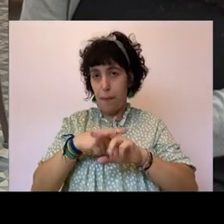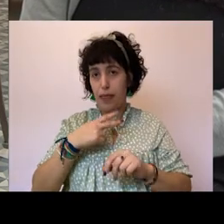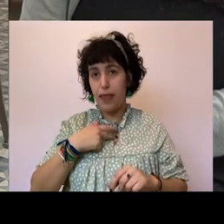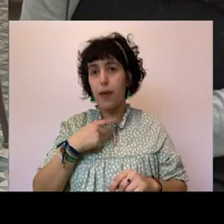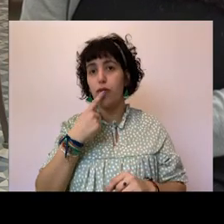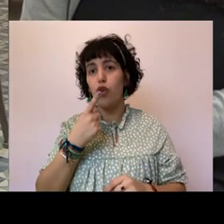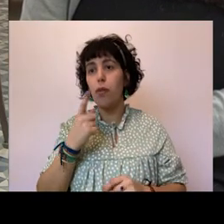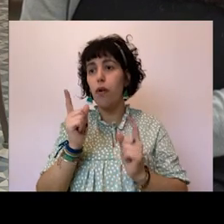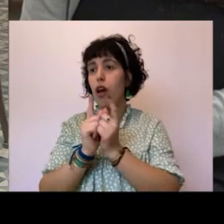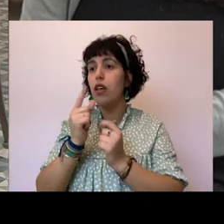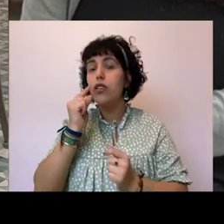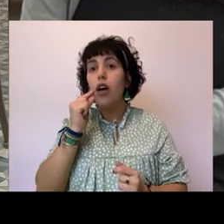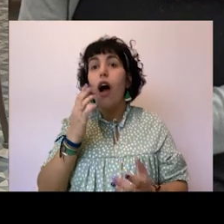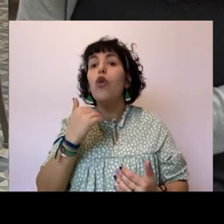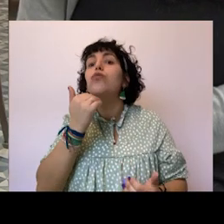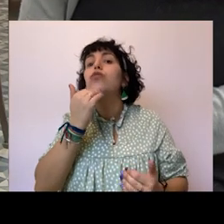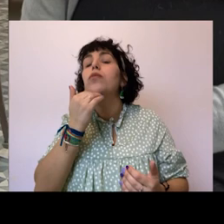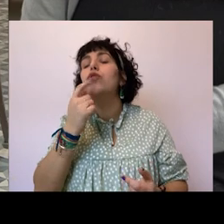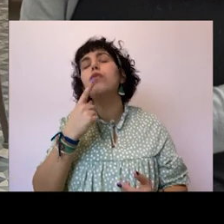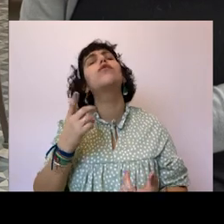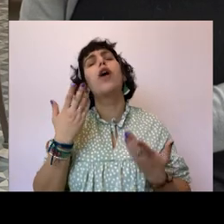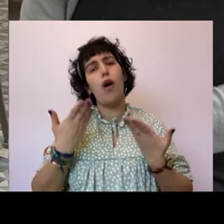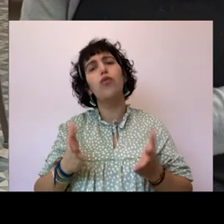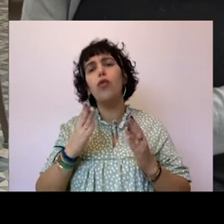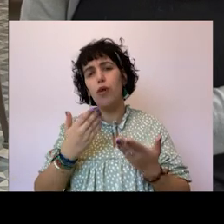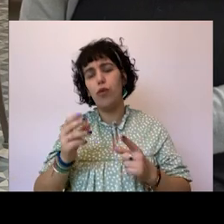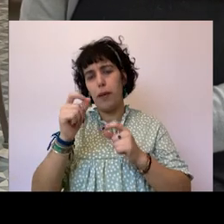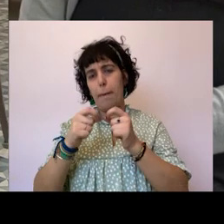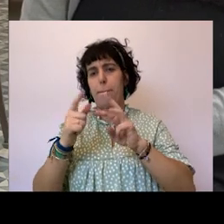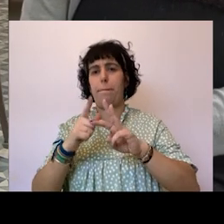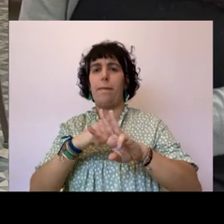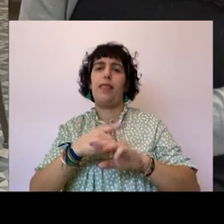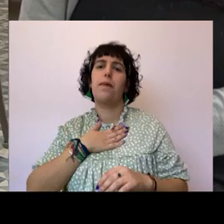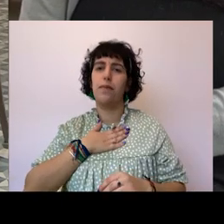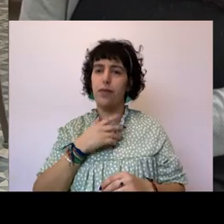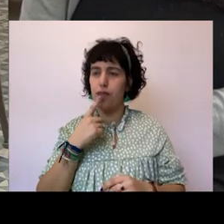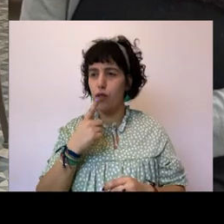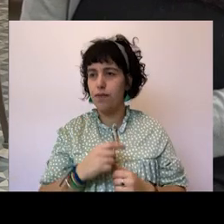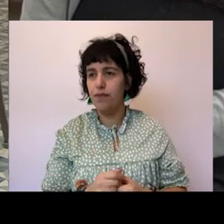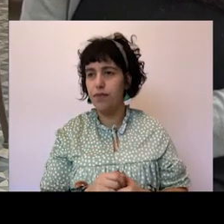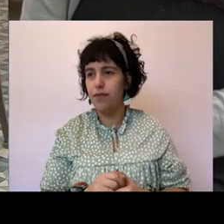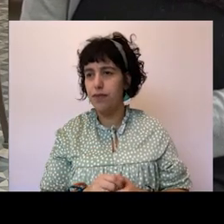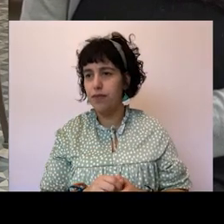They feel ashamed, respond me like "don't say like that" which is meaningless